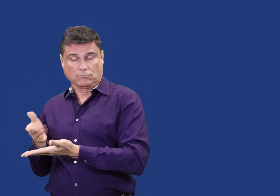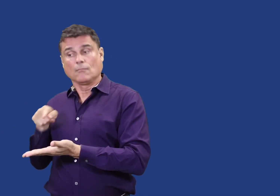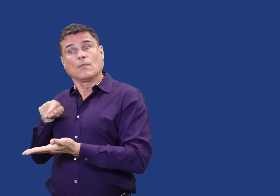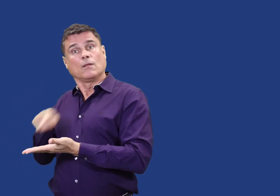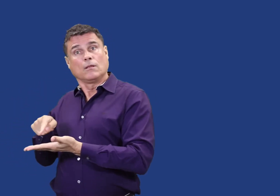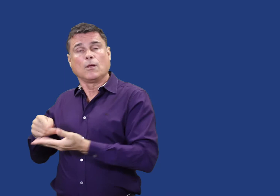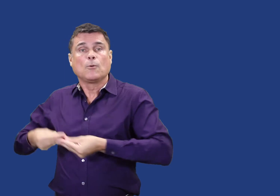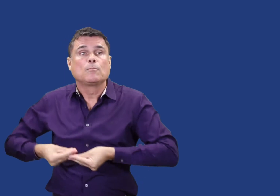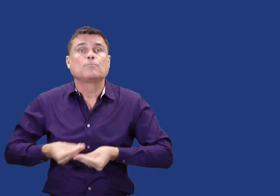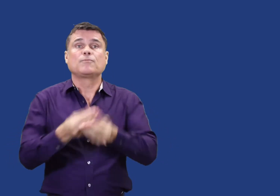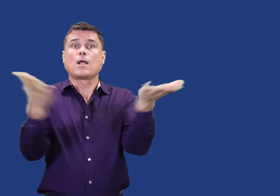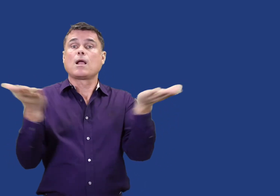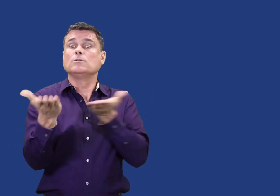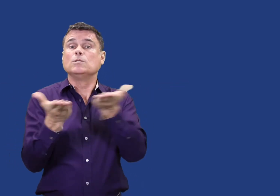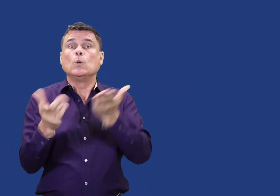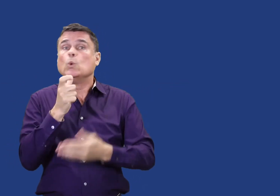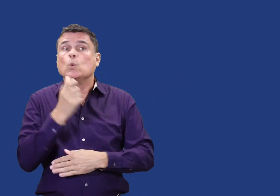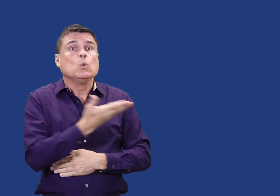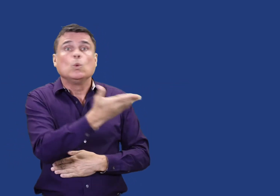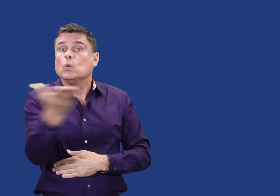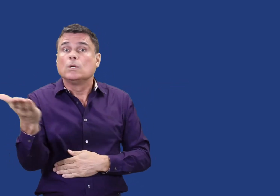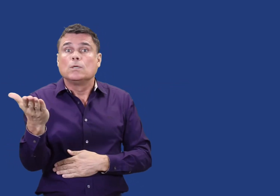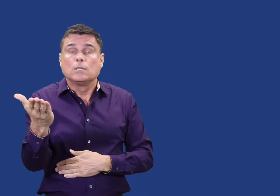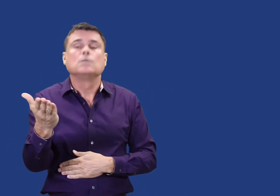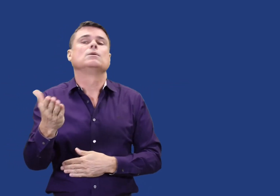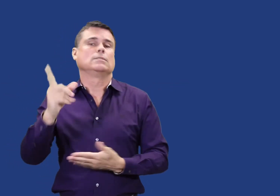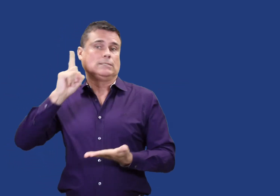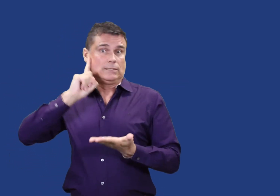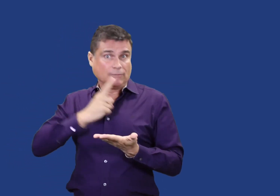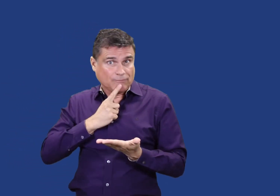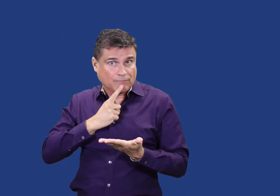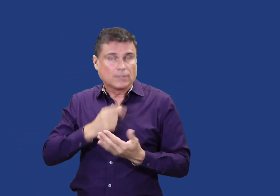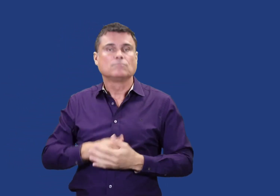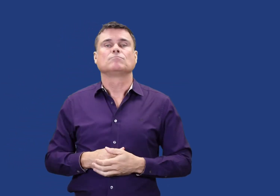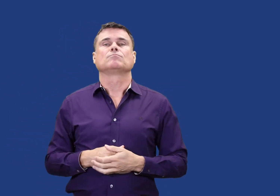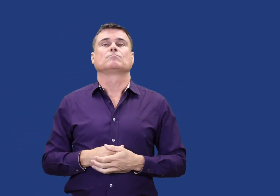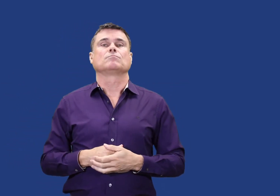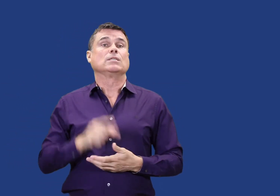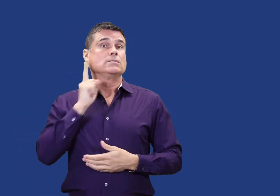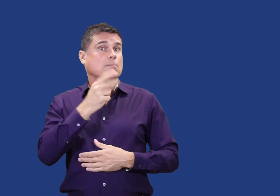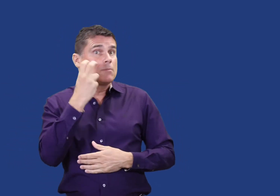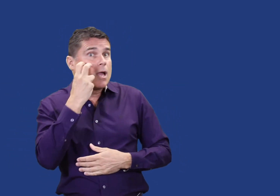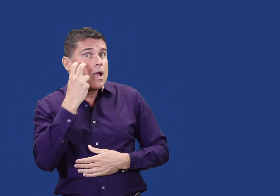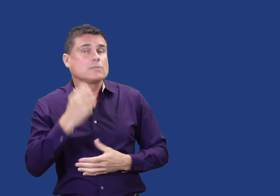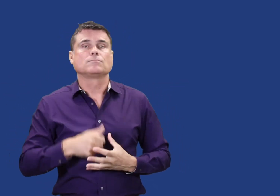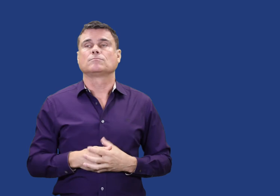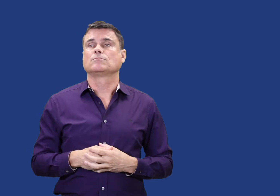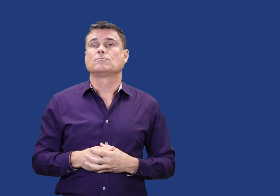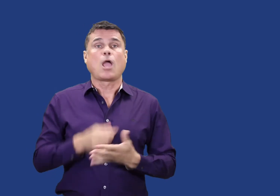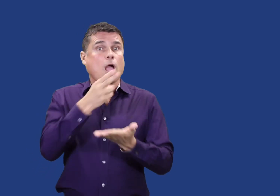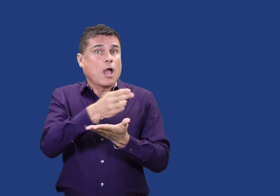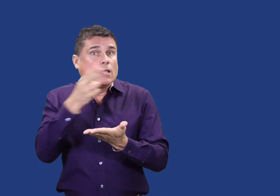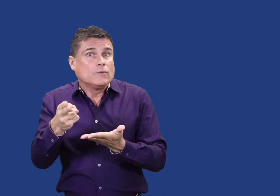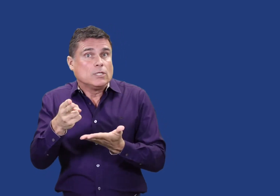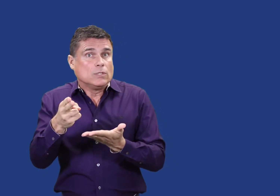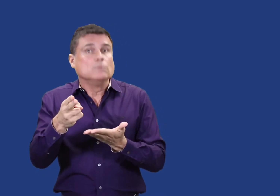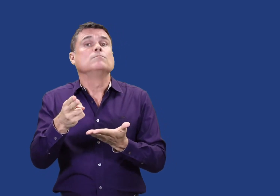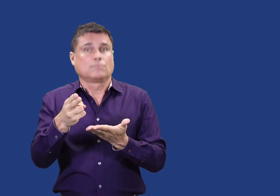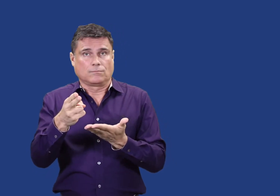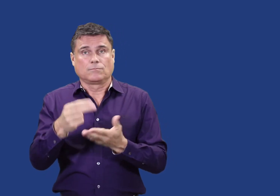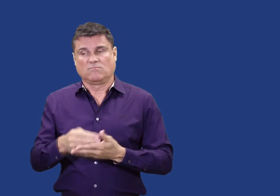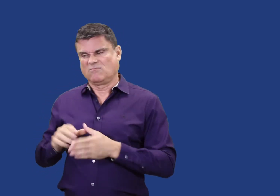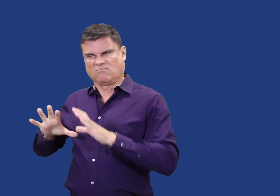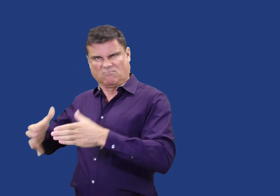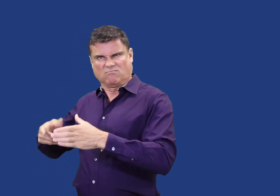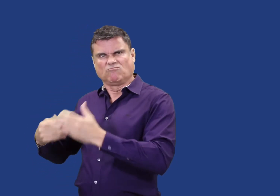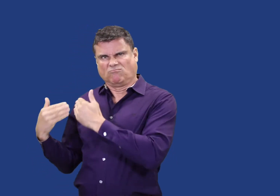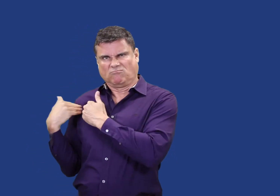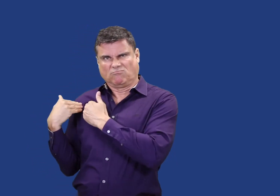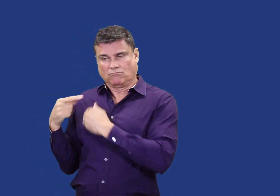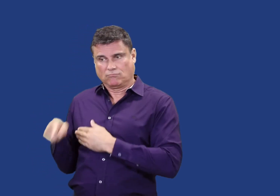THIS SERVICE WAS PROVIDED TO THE DEAF, DEAF-BLIND AND HARD OF HEARING COMMUNITY.